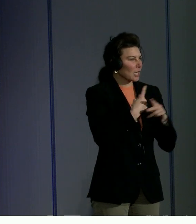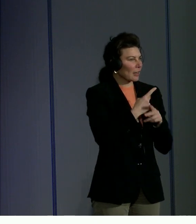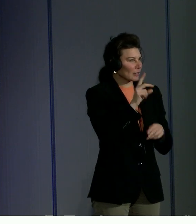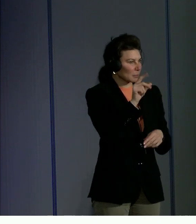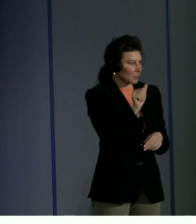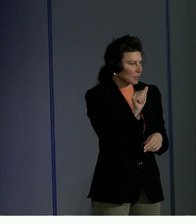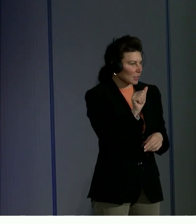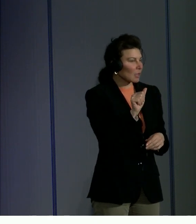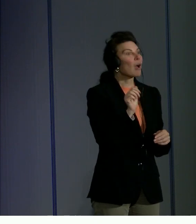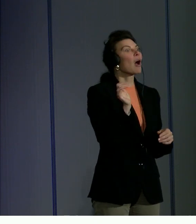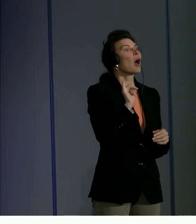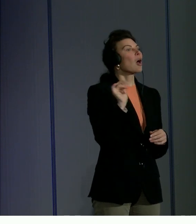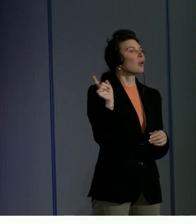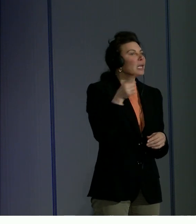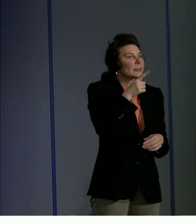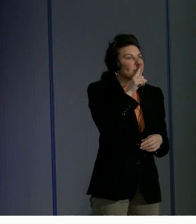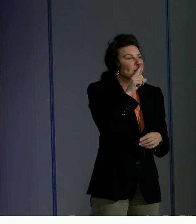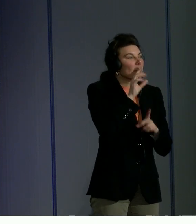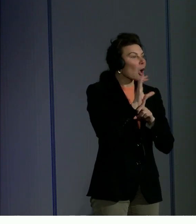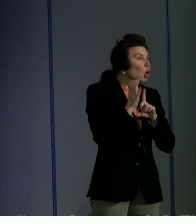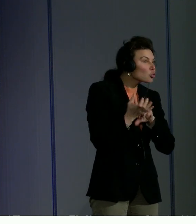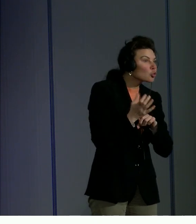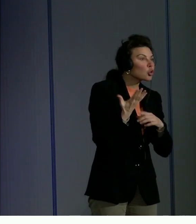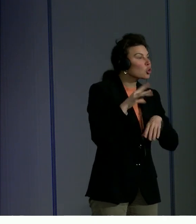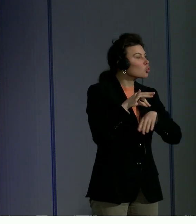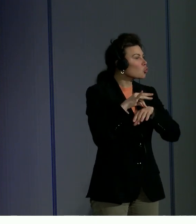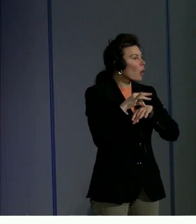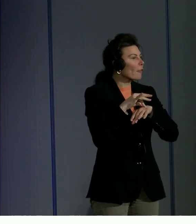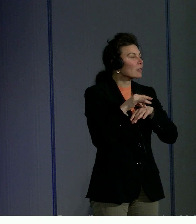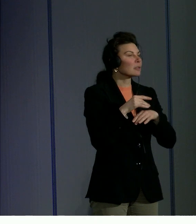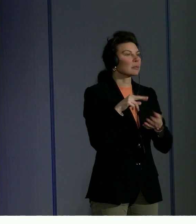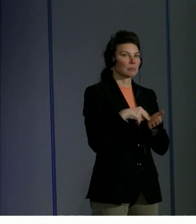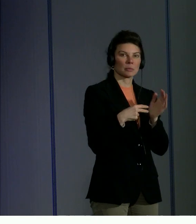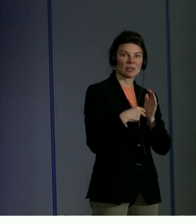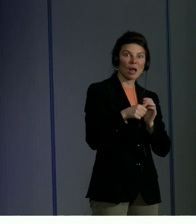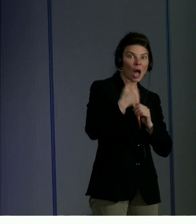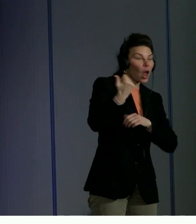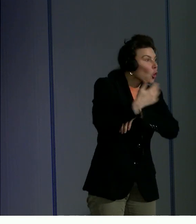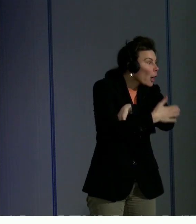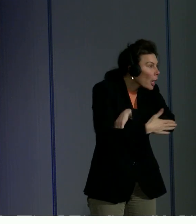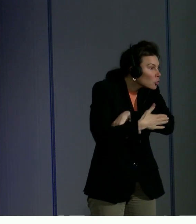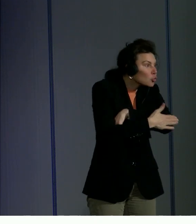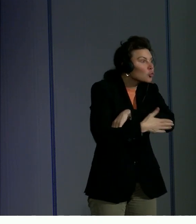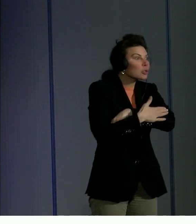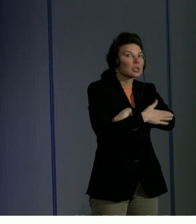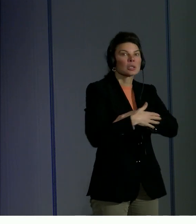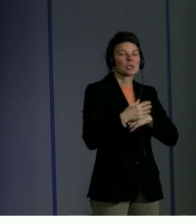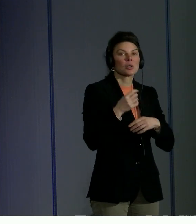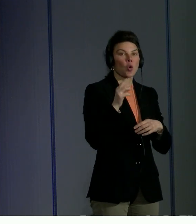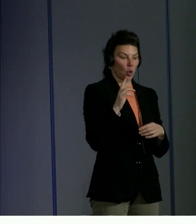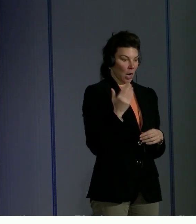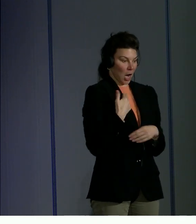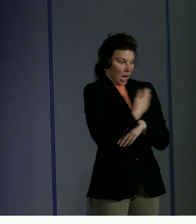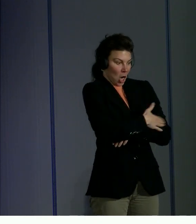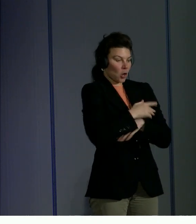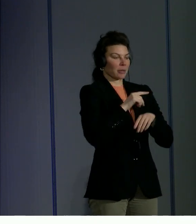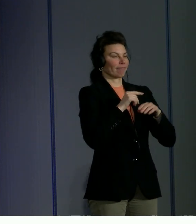like, cultural or geographic, like people from different countries or even different areas within our country. >> CATHERINE SCHMITT WHITAKER: